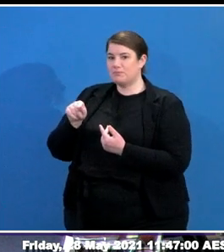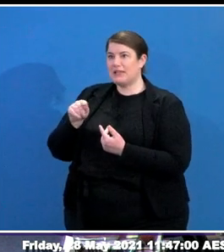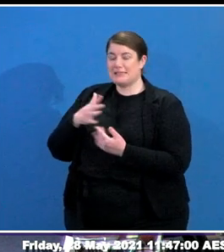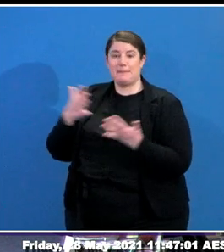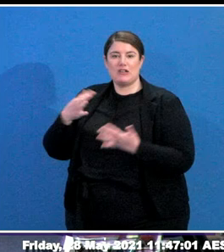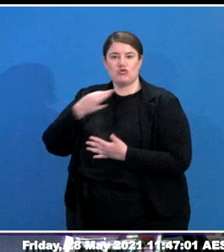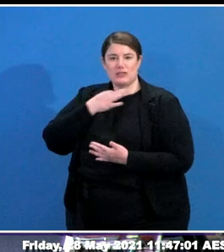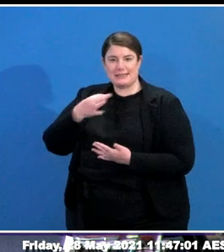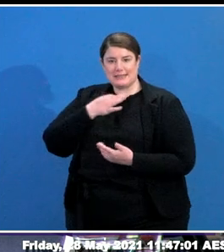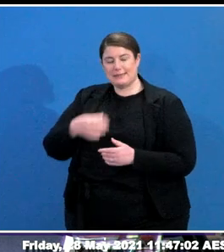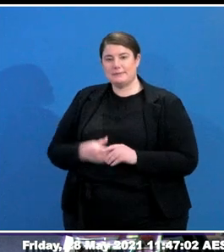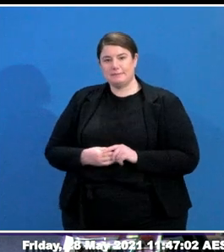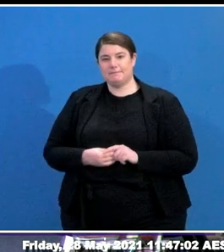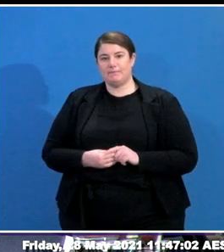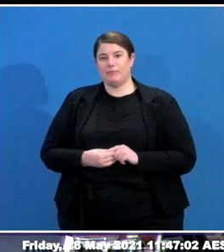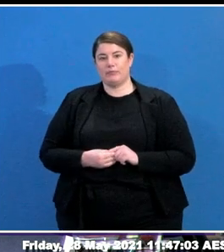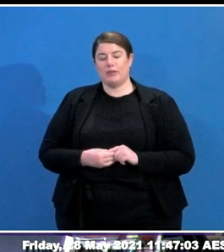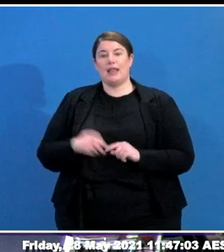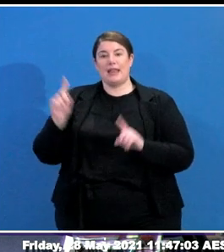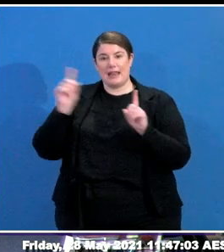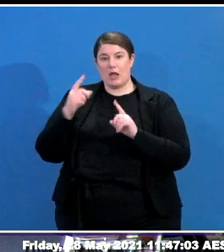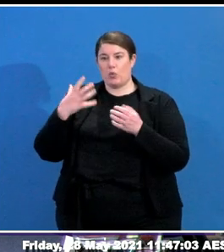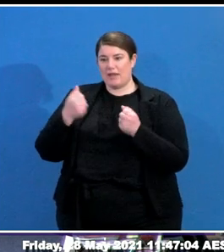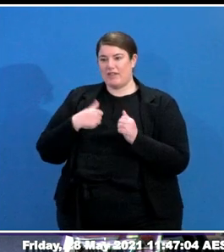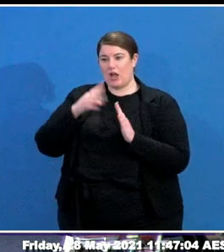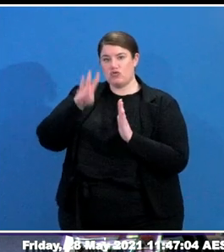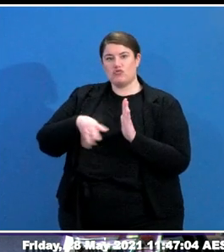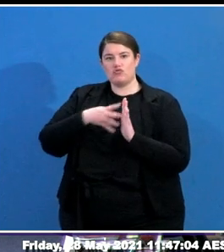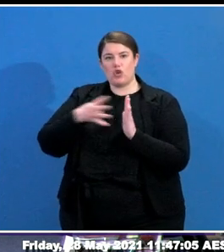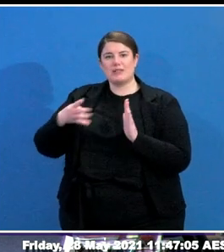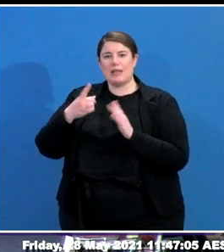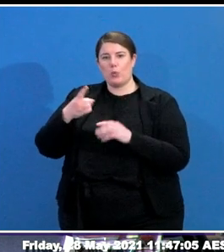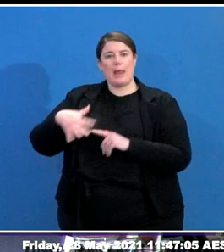I also think the fact that we now have all of our rostering centralised, and